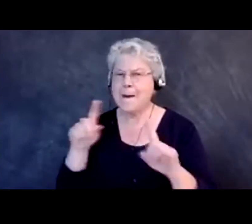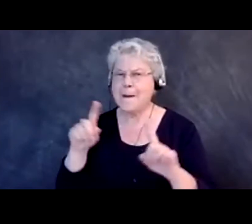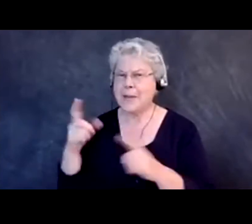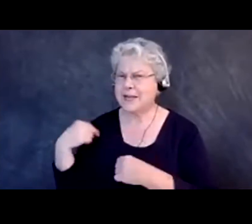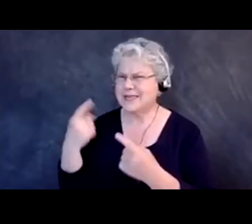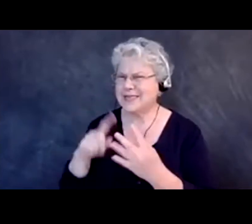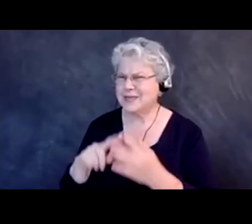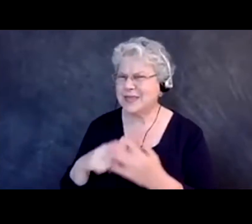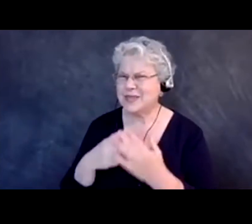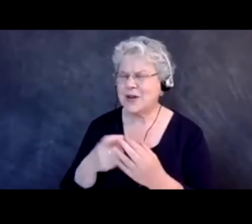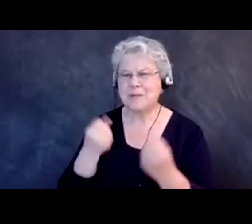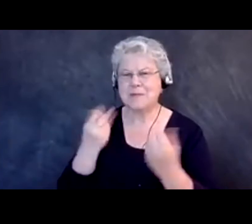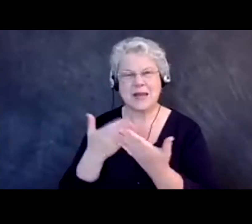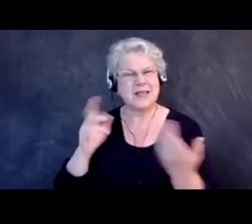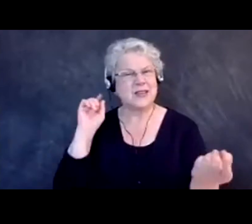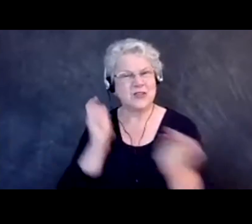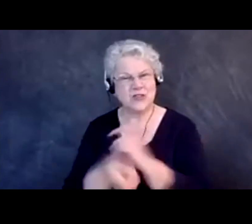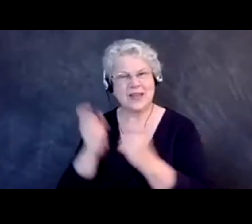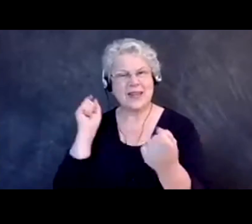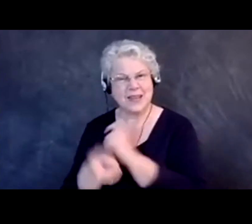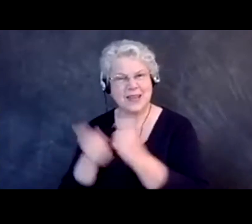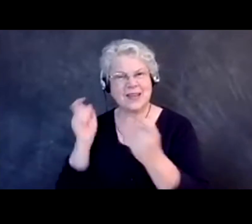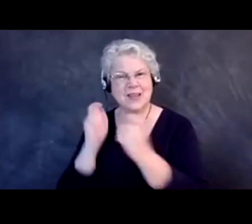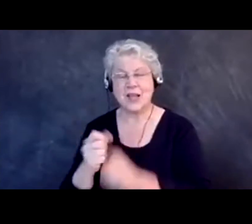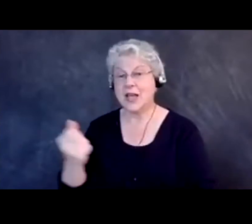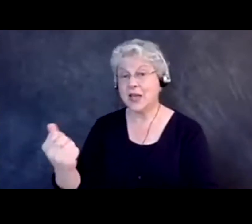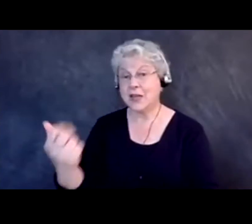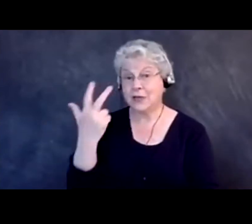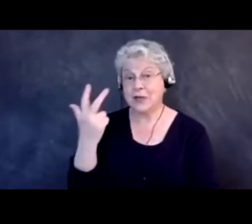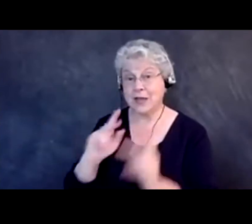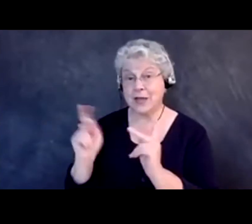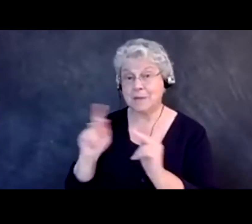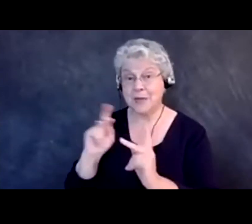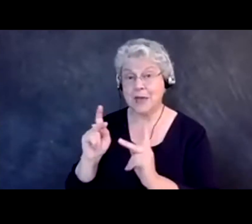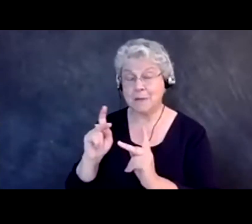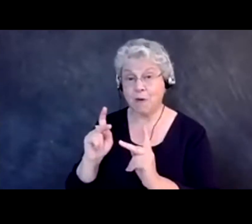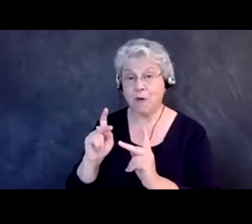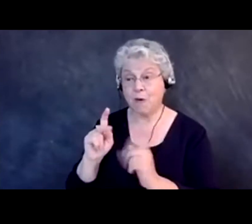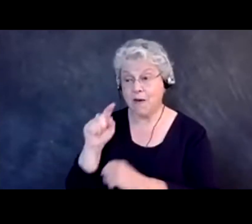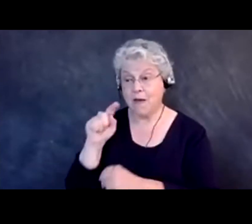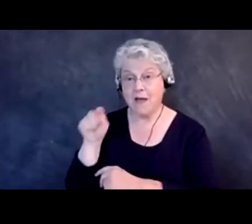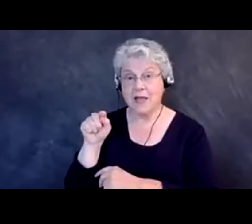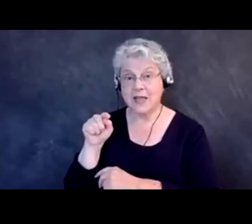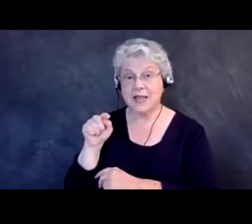so much has changed. Three of our committee members that were kind of like the planning team,